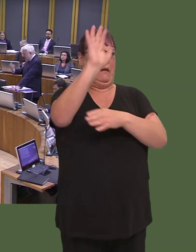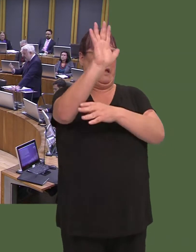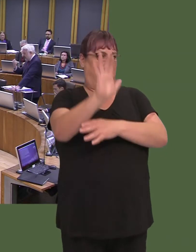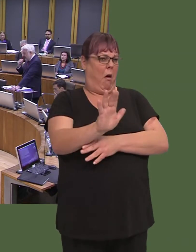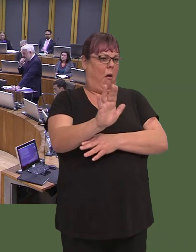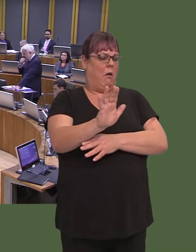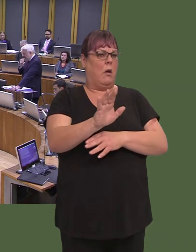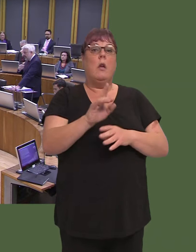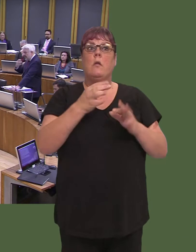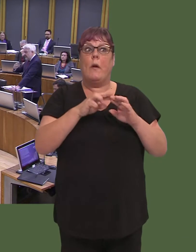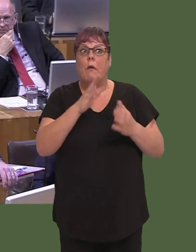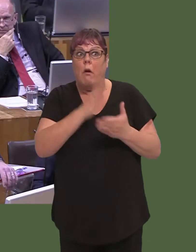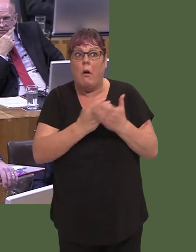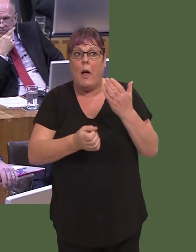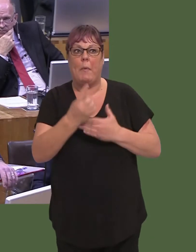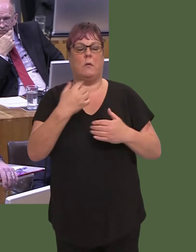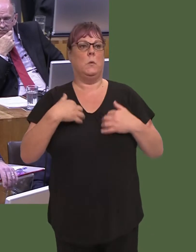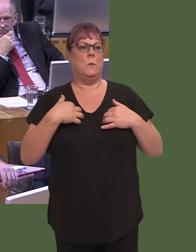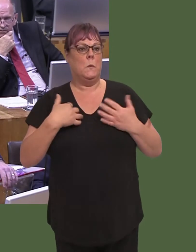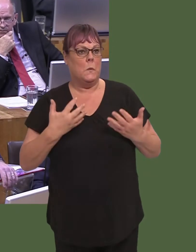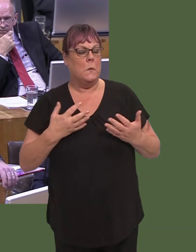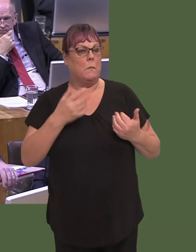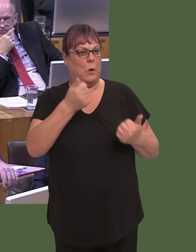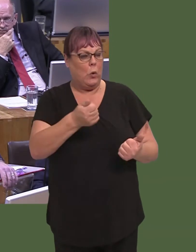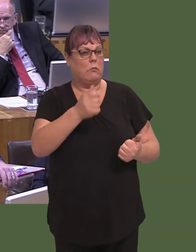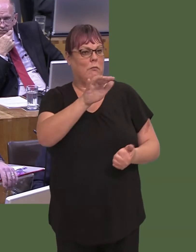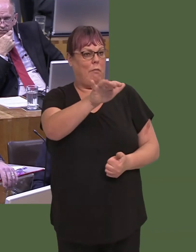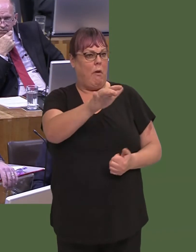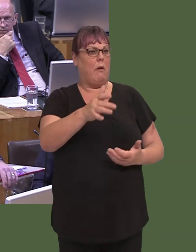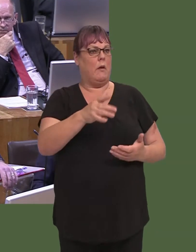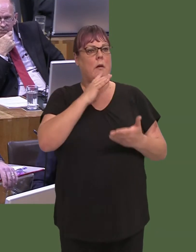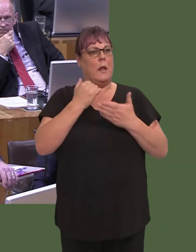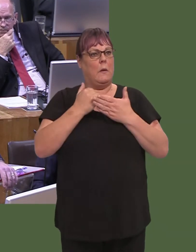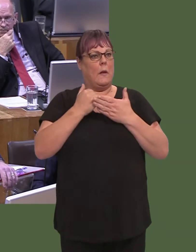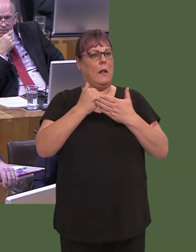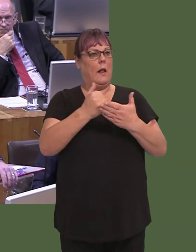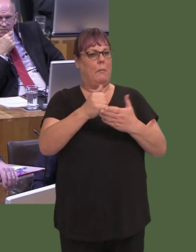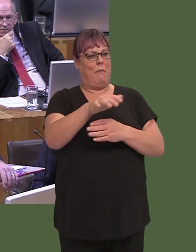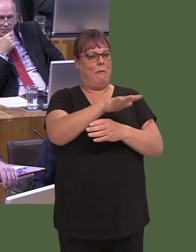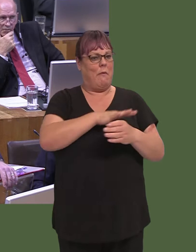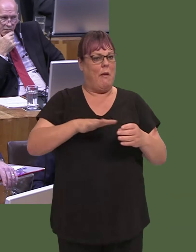seeing that being established in order to help to assist the site as they attract more